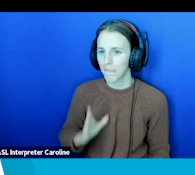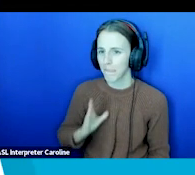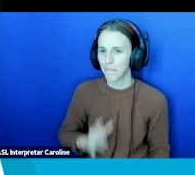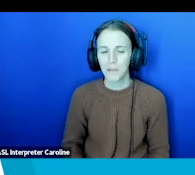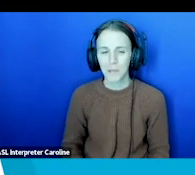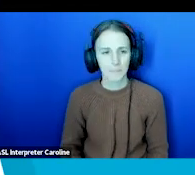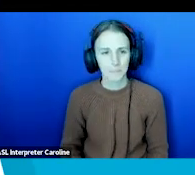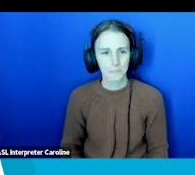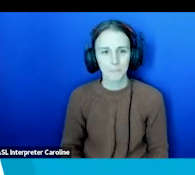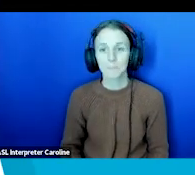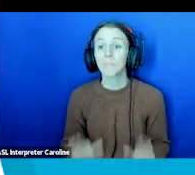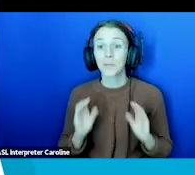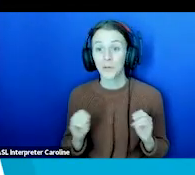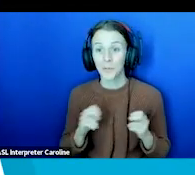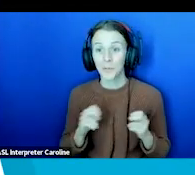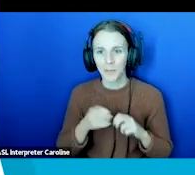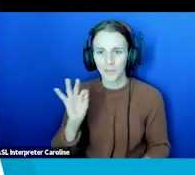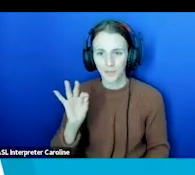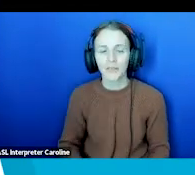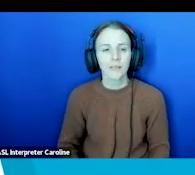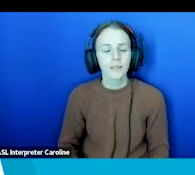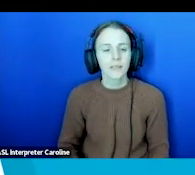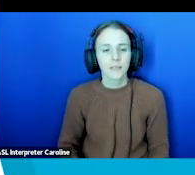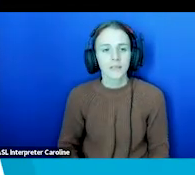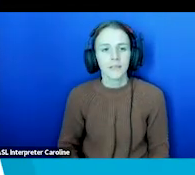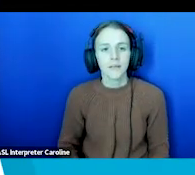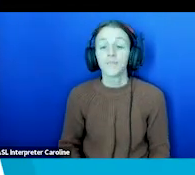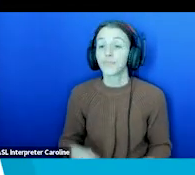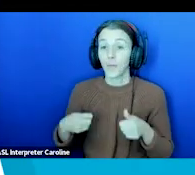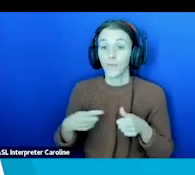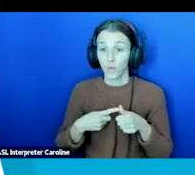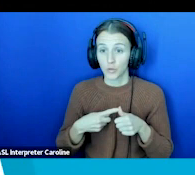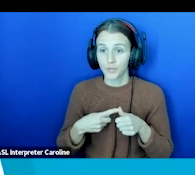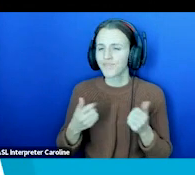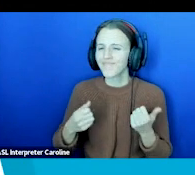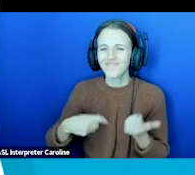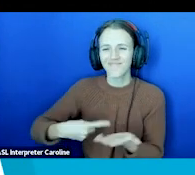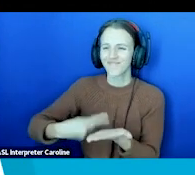VIDEO. >> YOU WON'T BE ABLE TO DO THE VIDEO. >> OKAY. I'M SORRY. >> THAT'S OKAY.